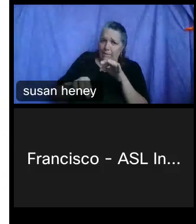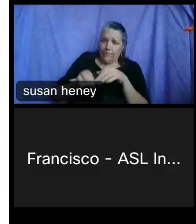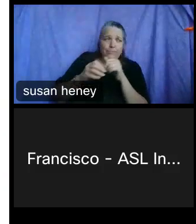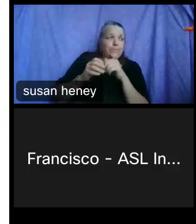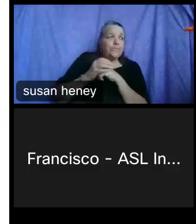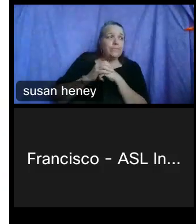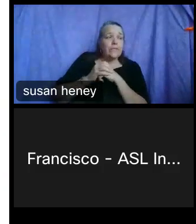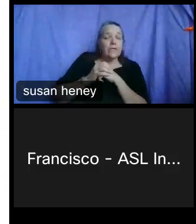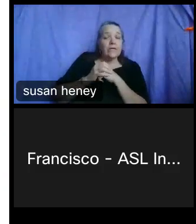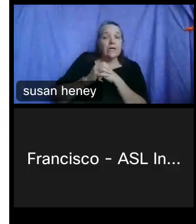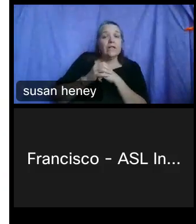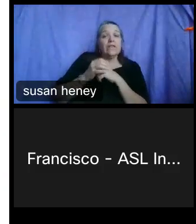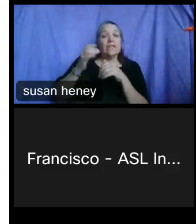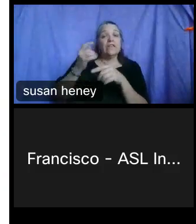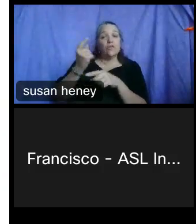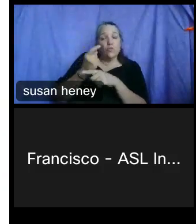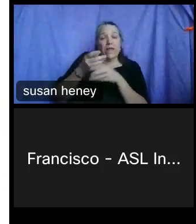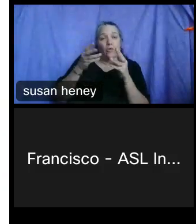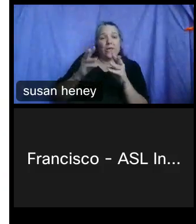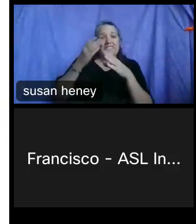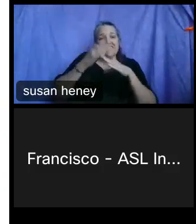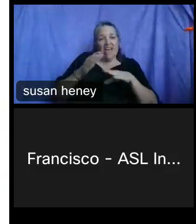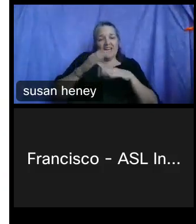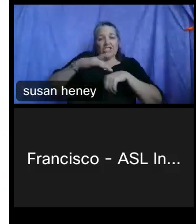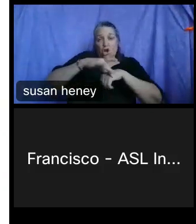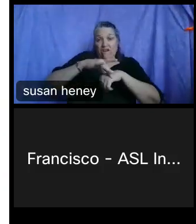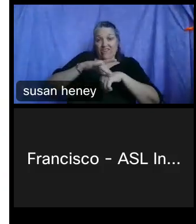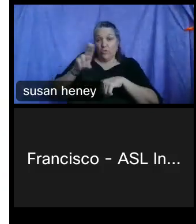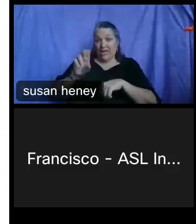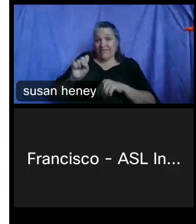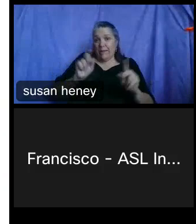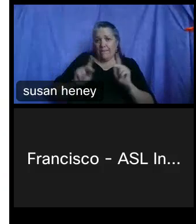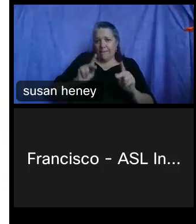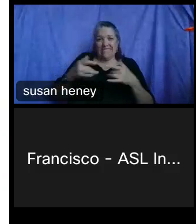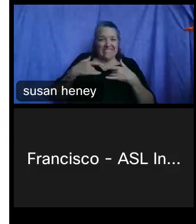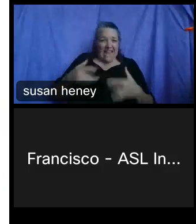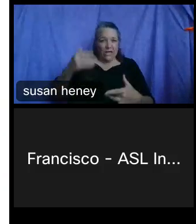dividing up geography in the United States that most people are familiar with include states,